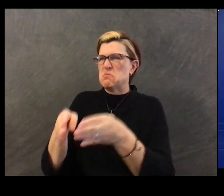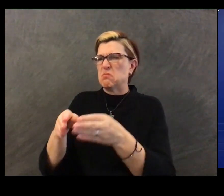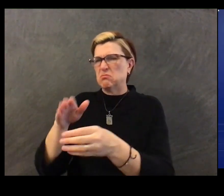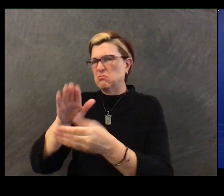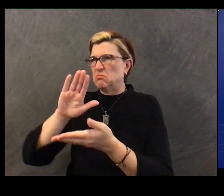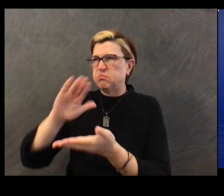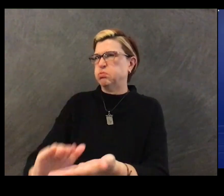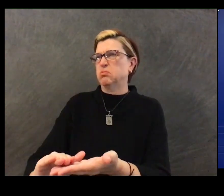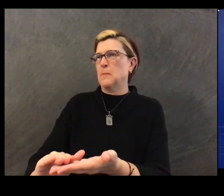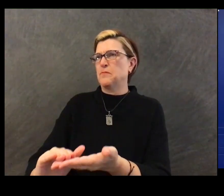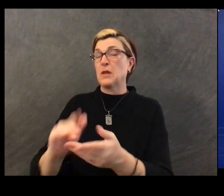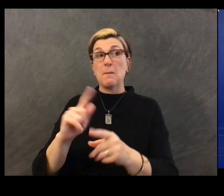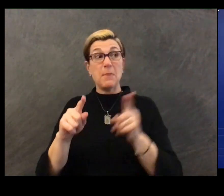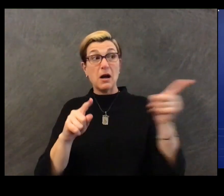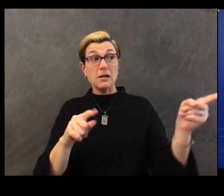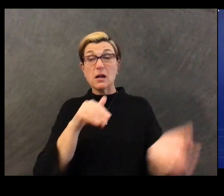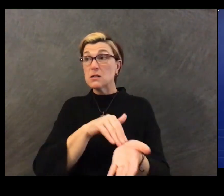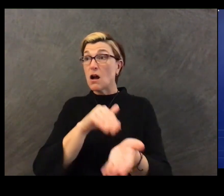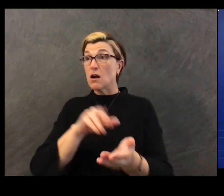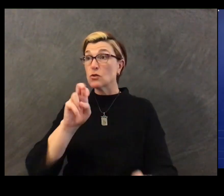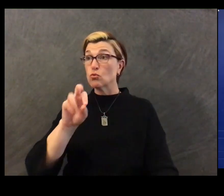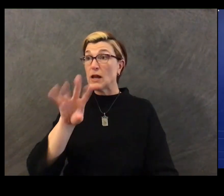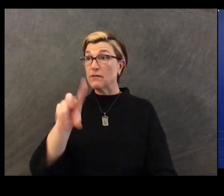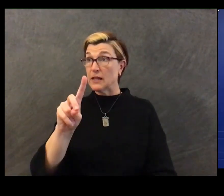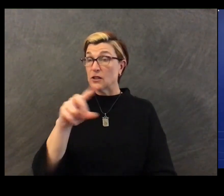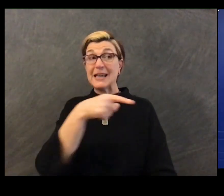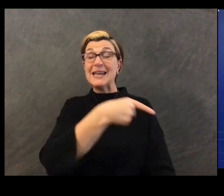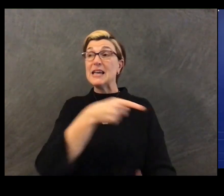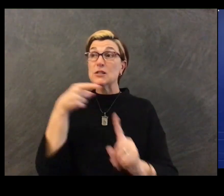saying if it should come back together now you have a flu and you have the